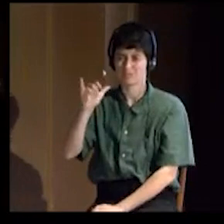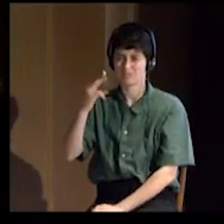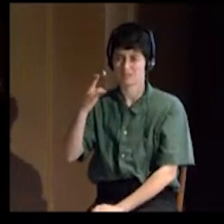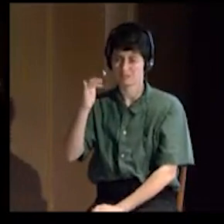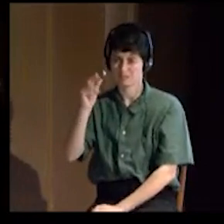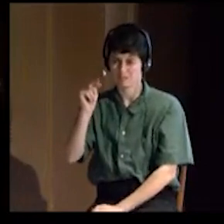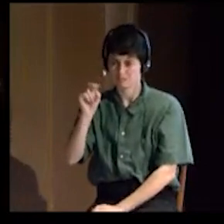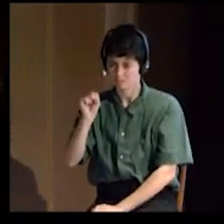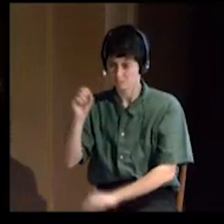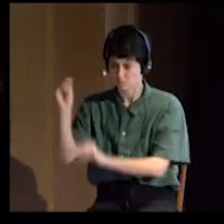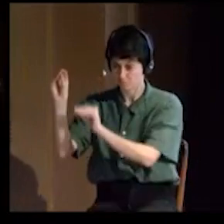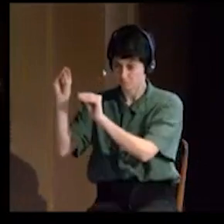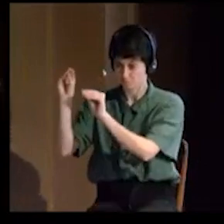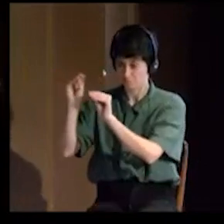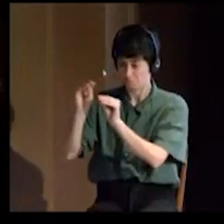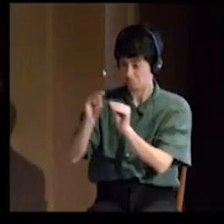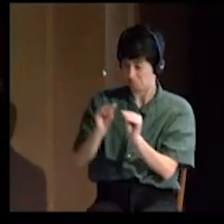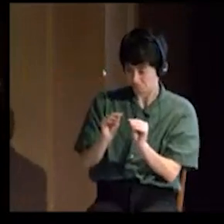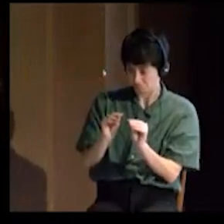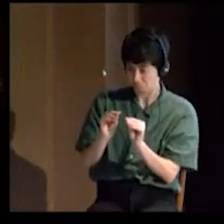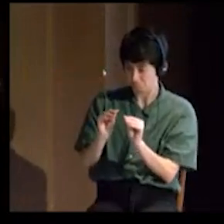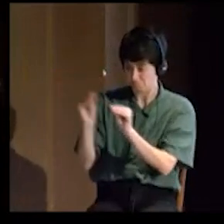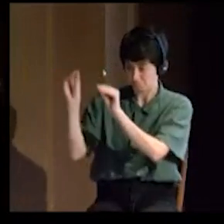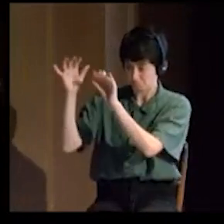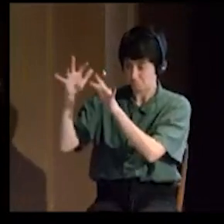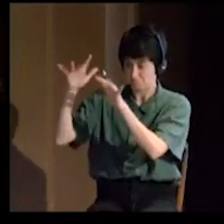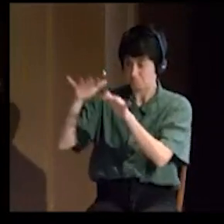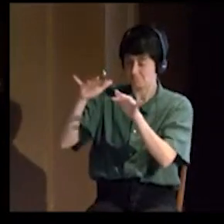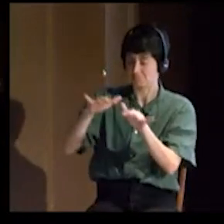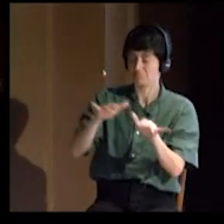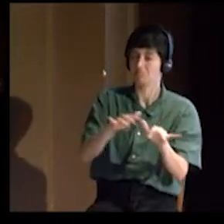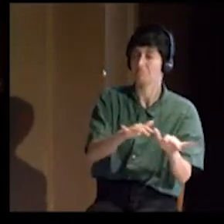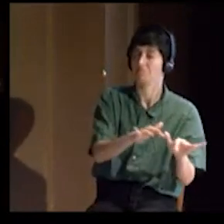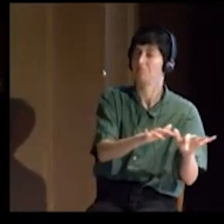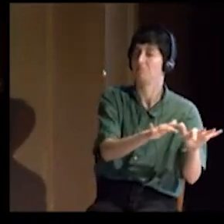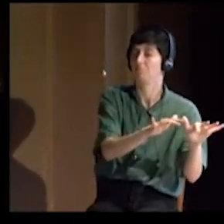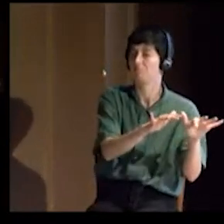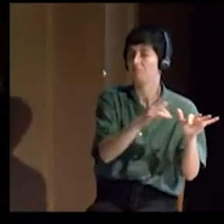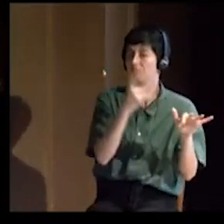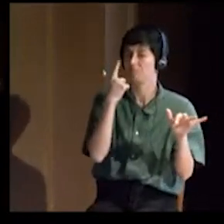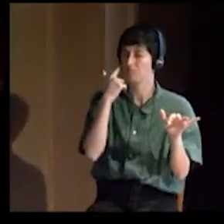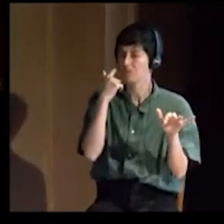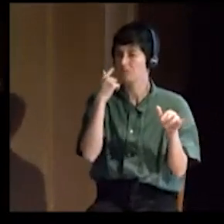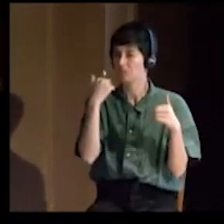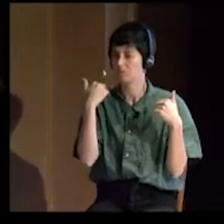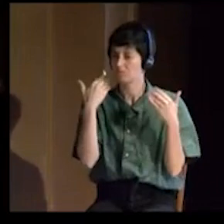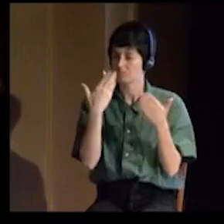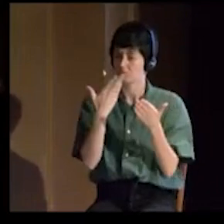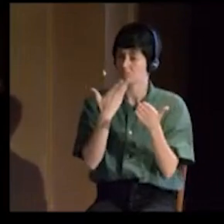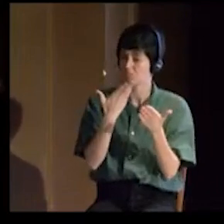between the geochemical evidence of these rhyolitic materials not forming at the